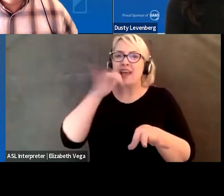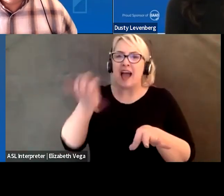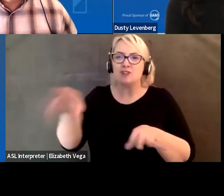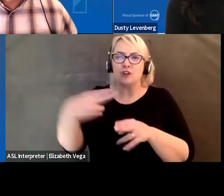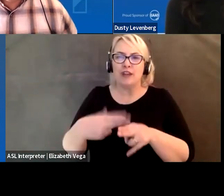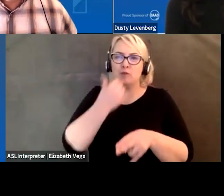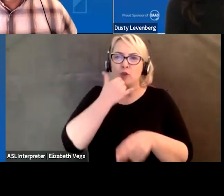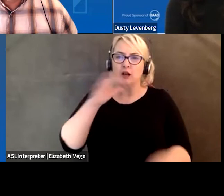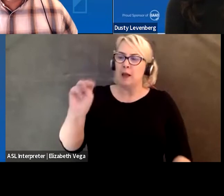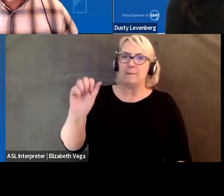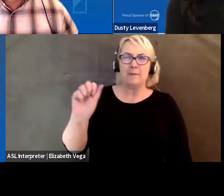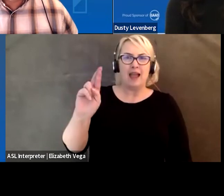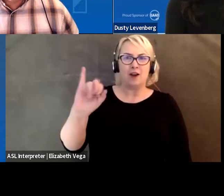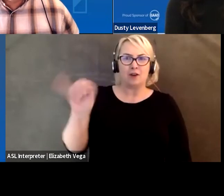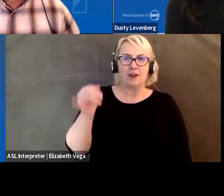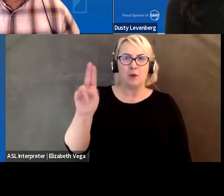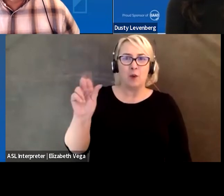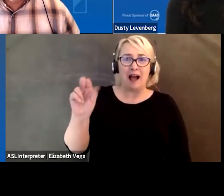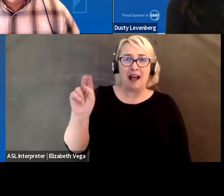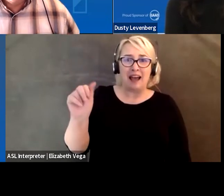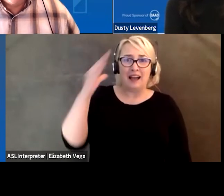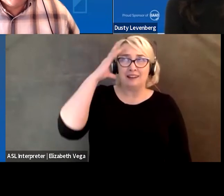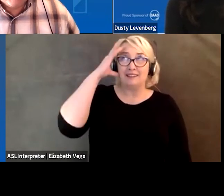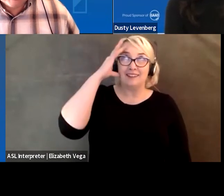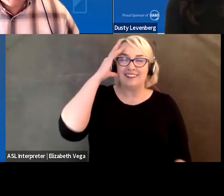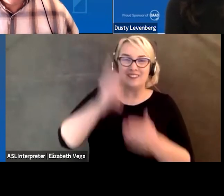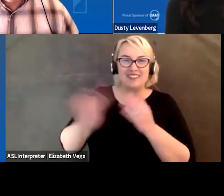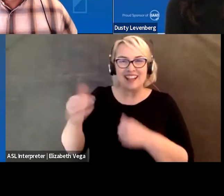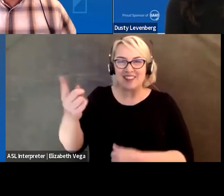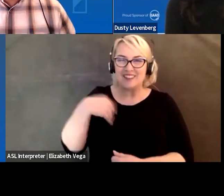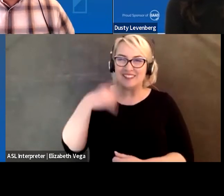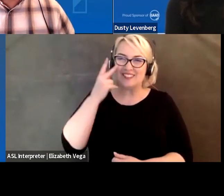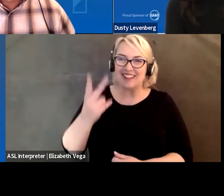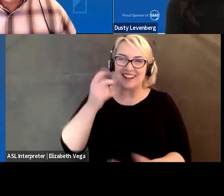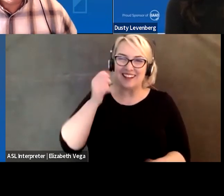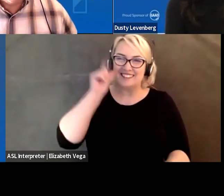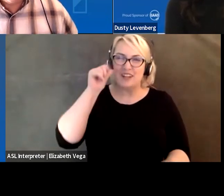You've seen lots of different terms. What do you think?